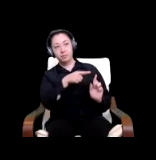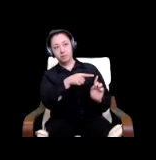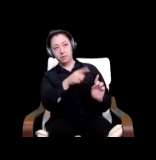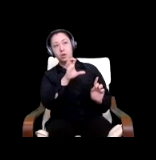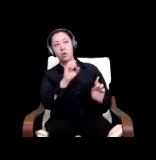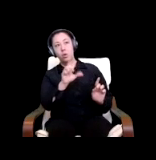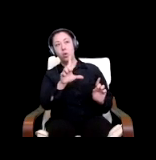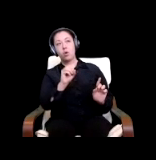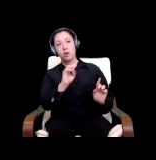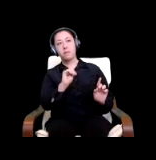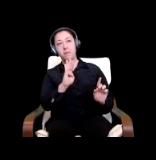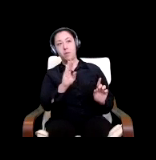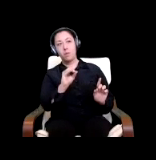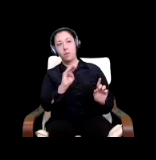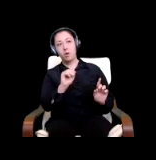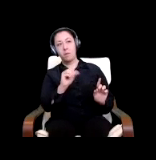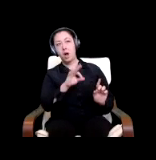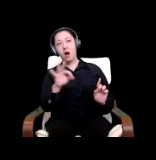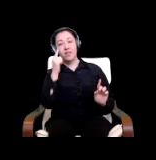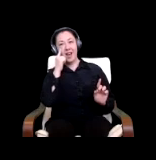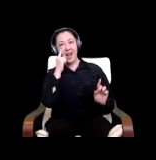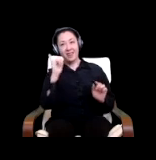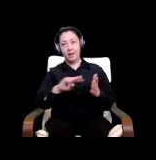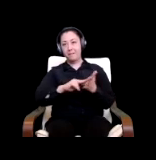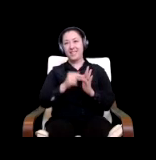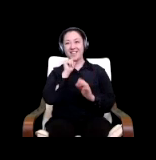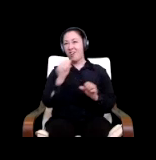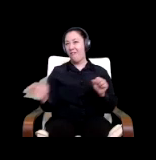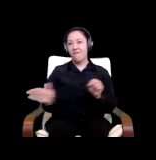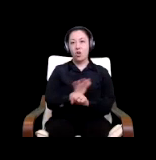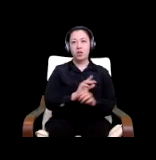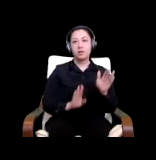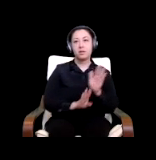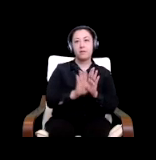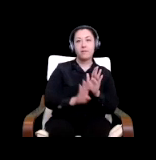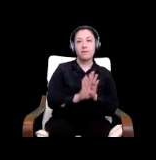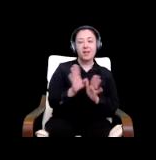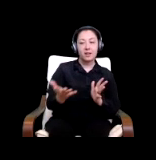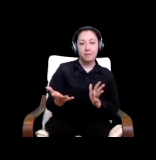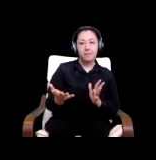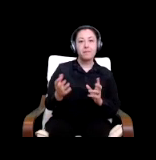the eye that is not completely developed and that can occur at different portions of the